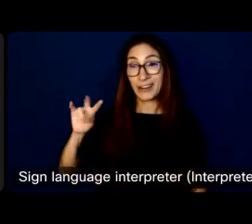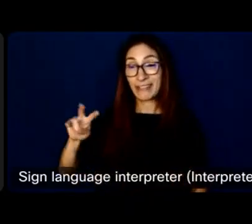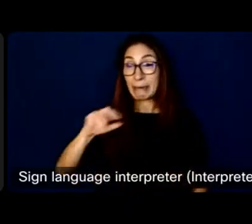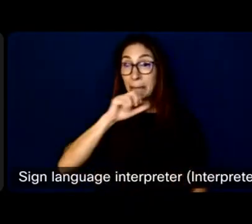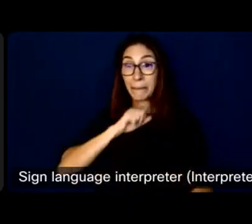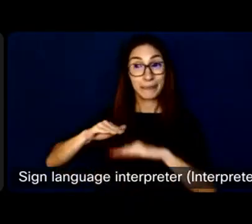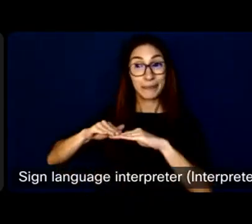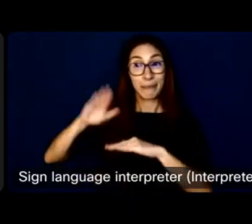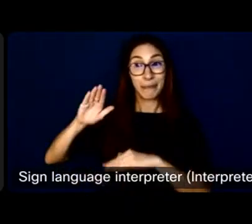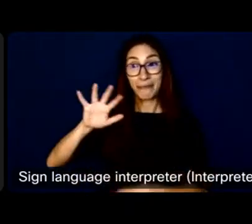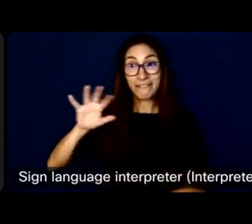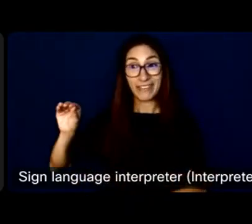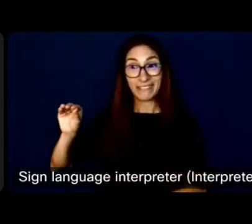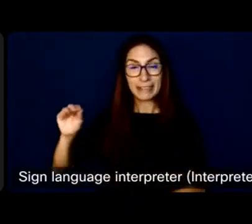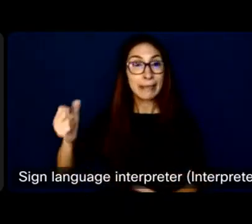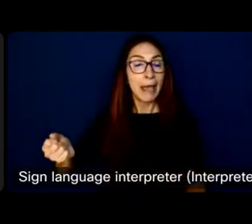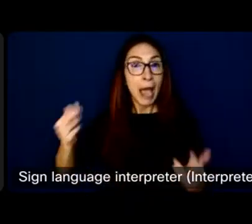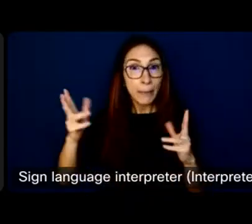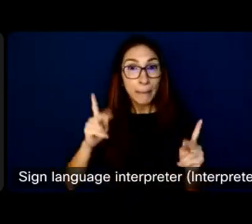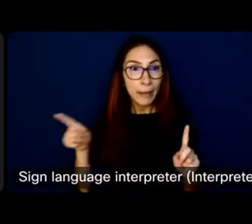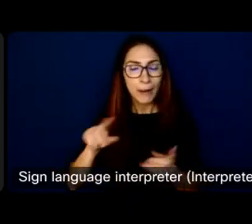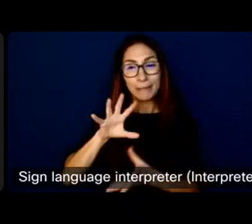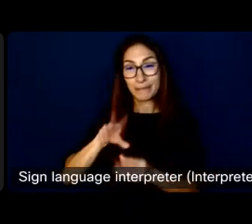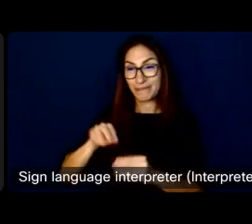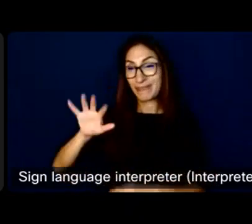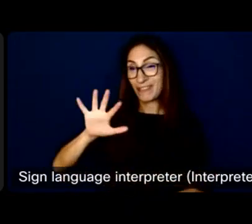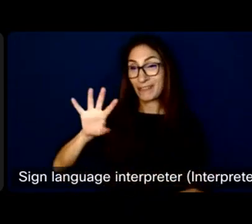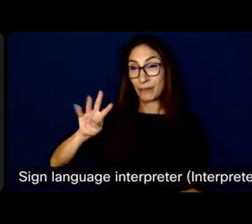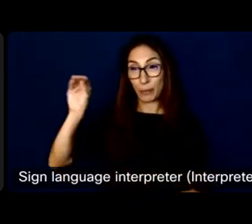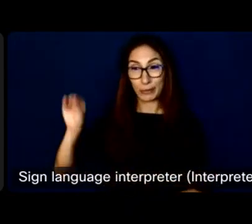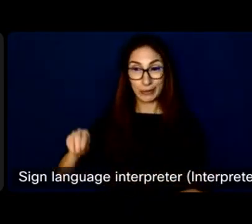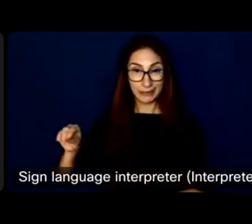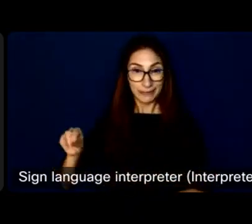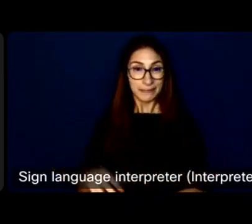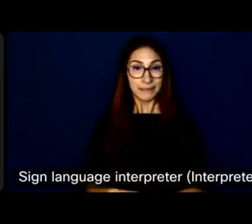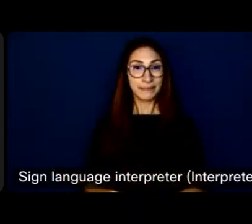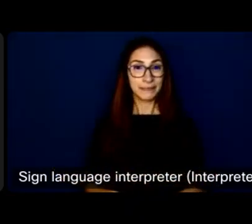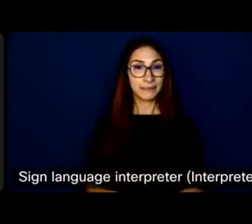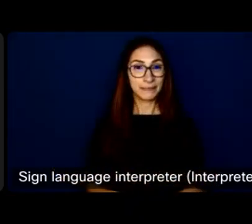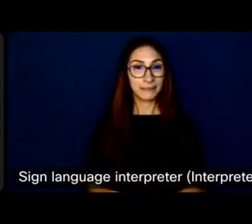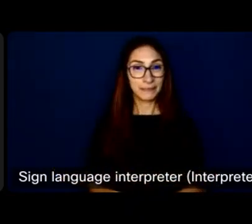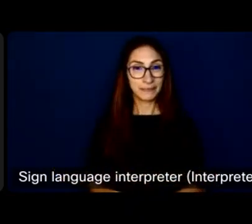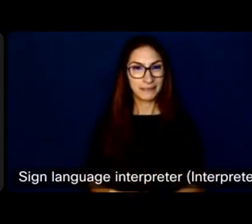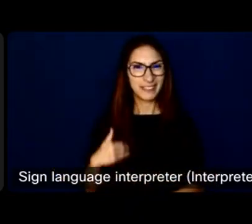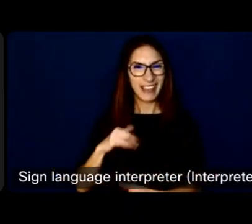is 54%. So we have about 1.2